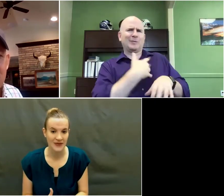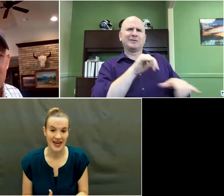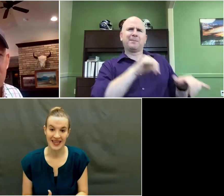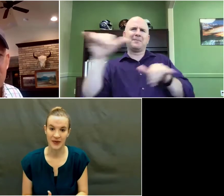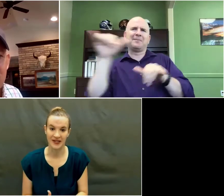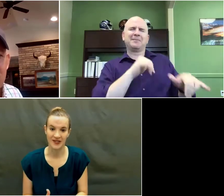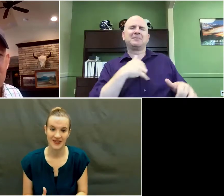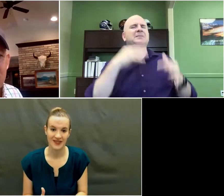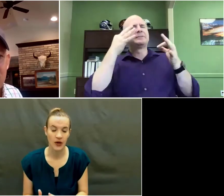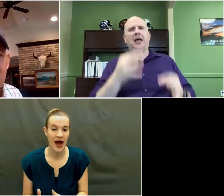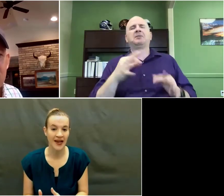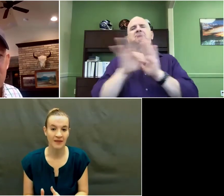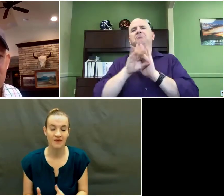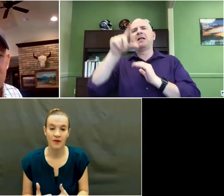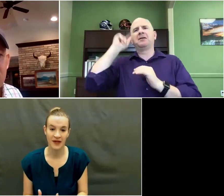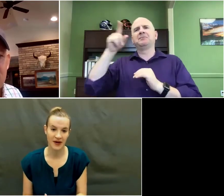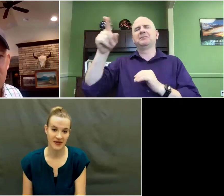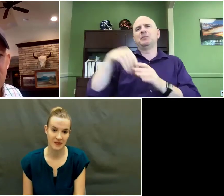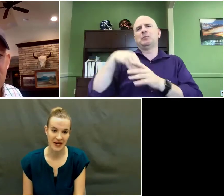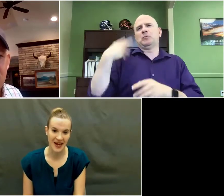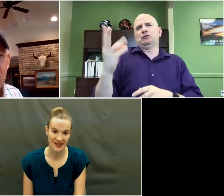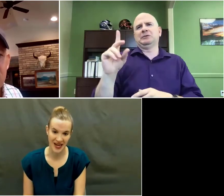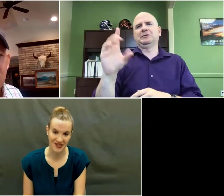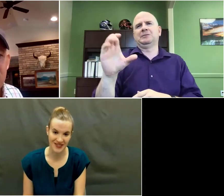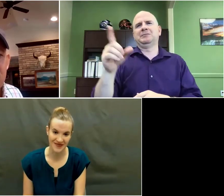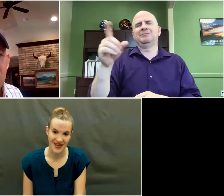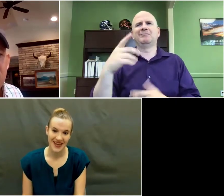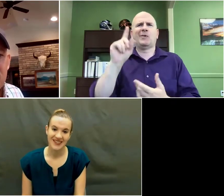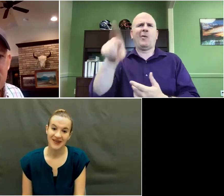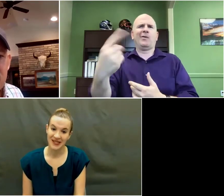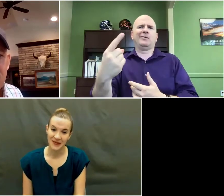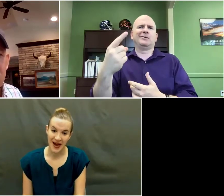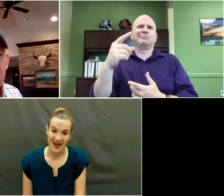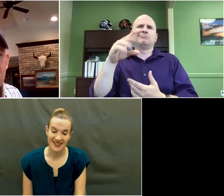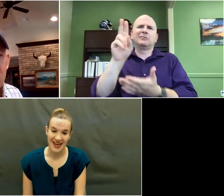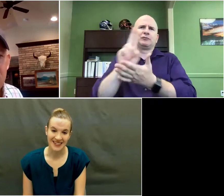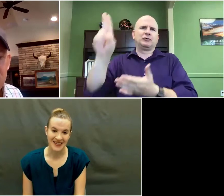sign language, so I could fully participate in my education. So that's why I decided to go to